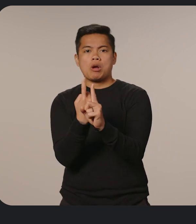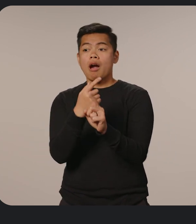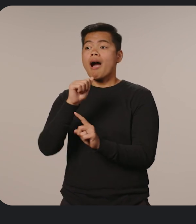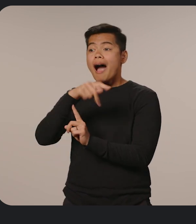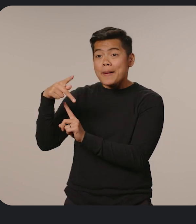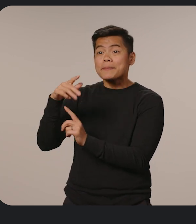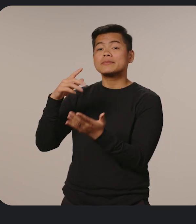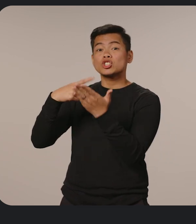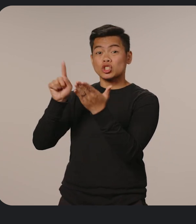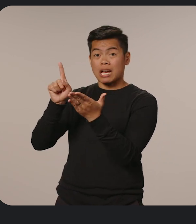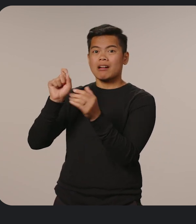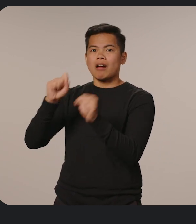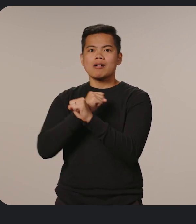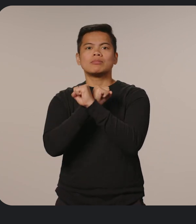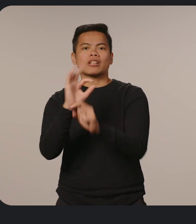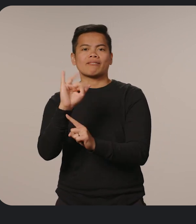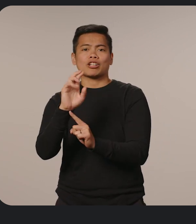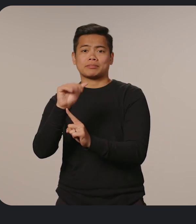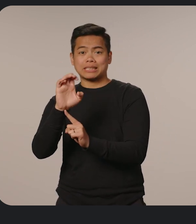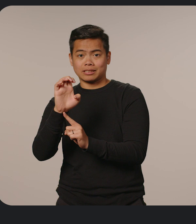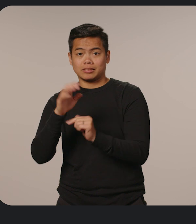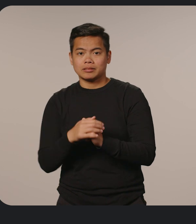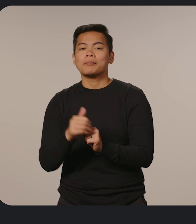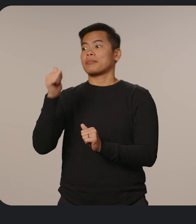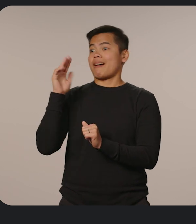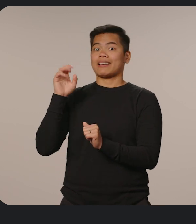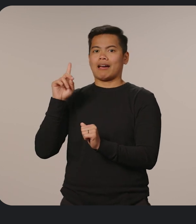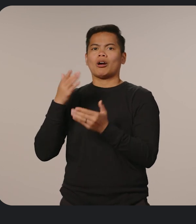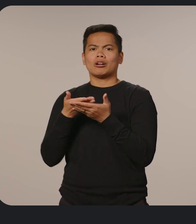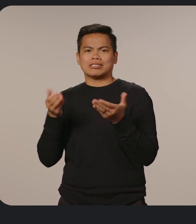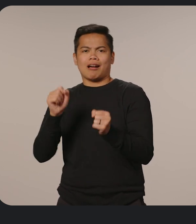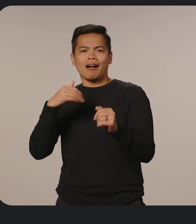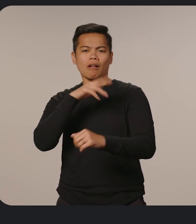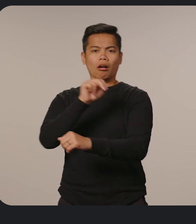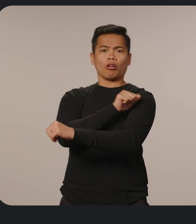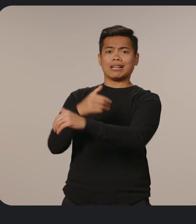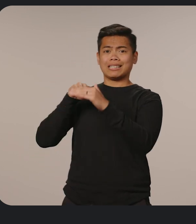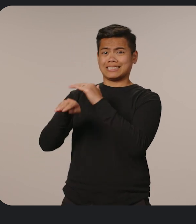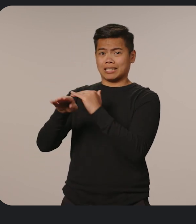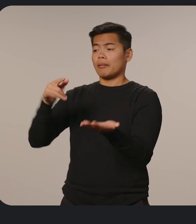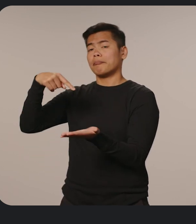Firebase cloud and custom backend resources from unauthorized access and